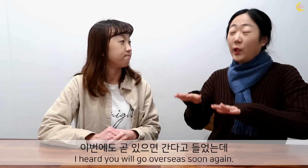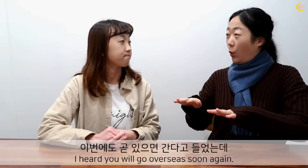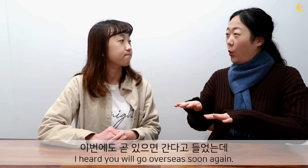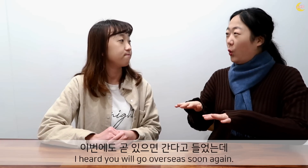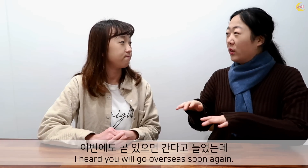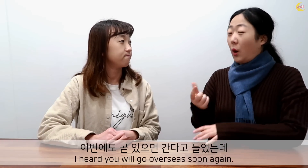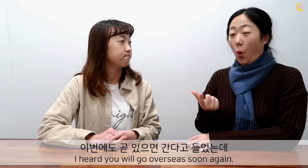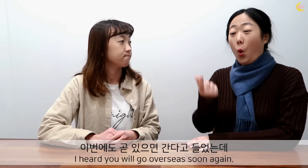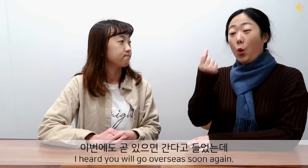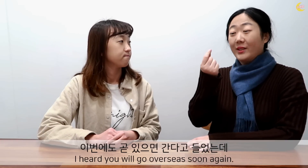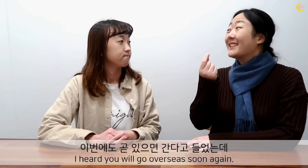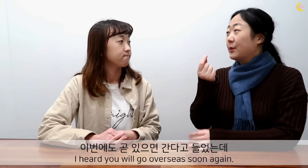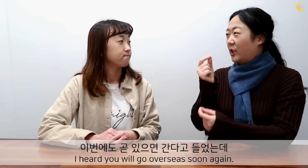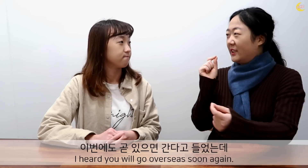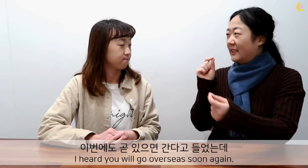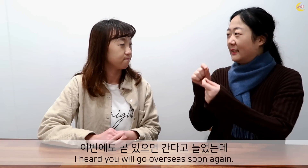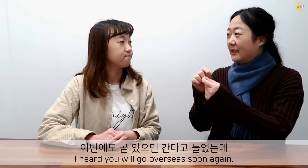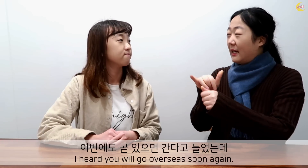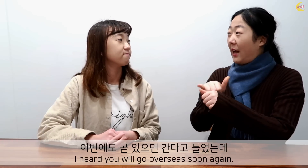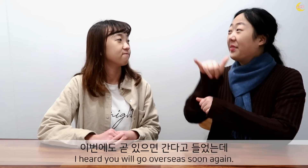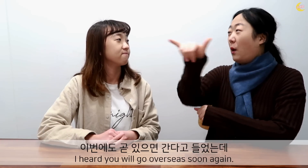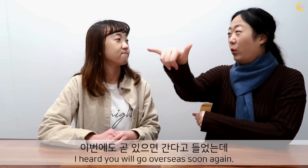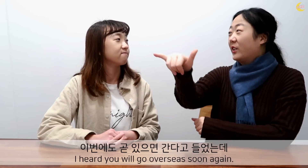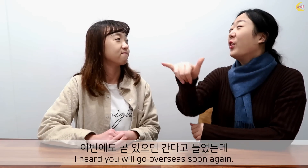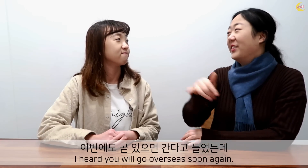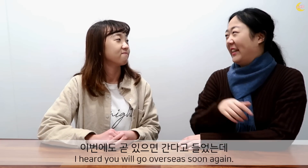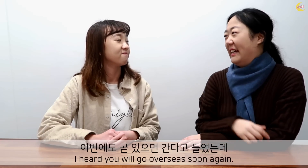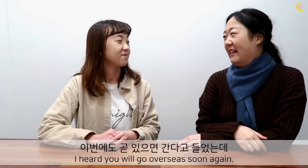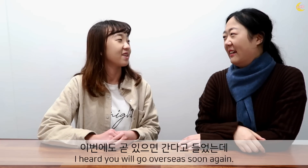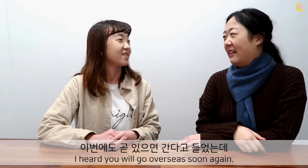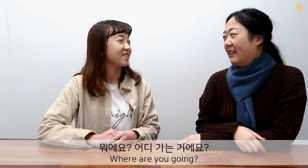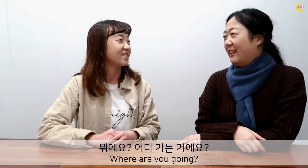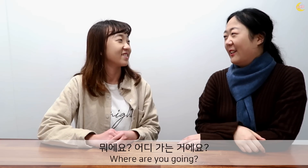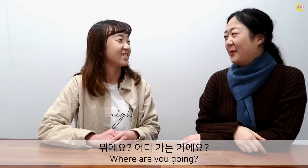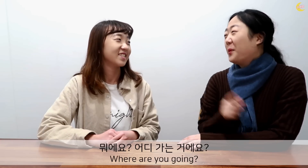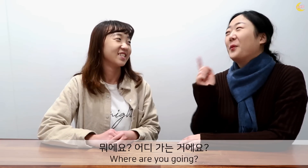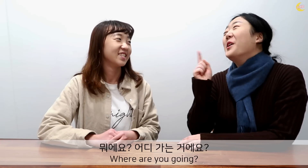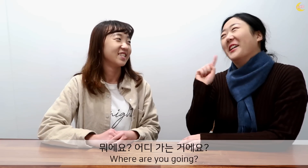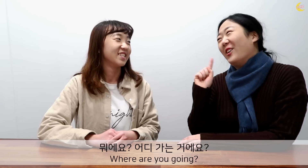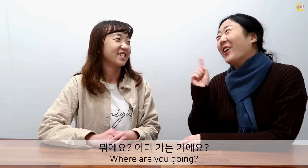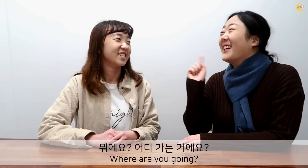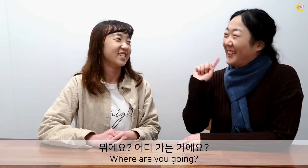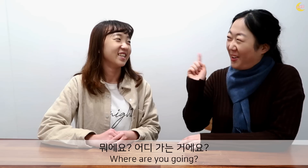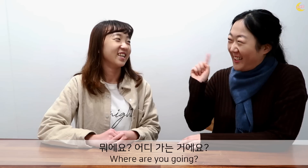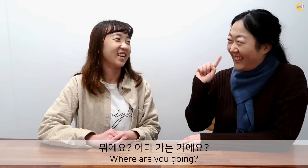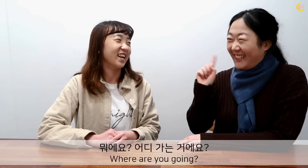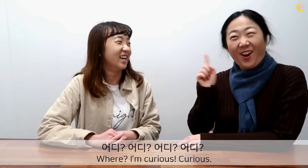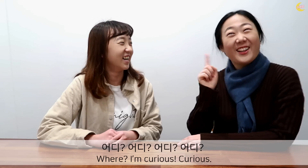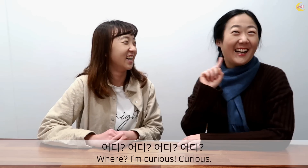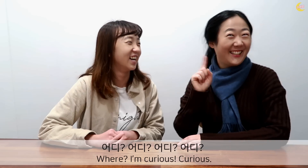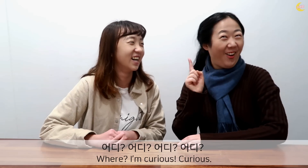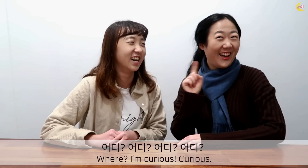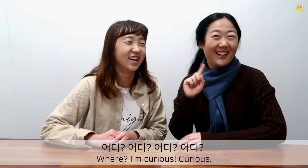I heard you will go overseas soon again. Where are you going?